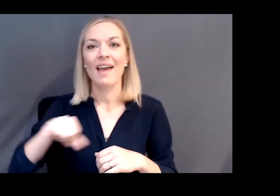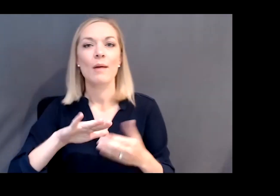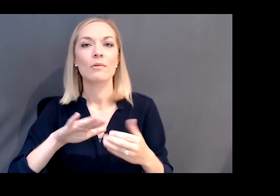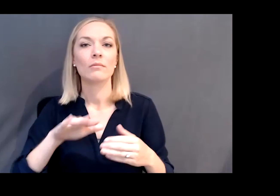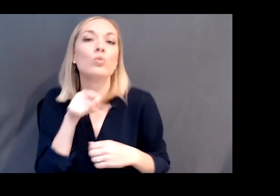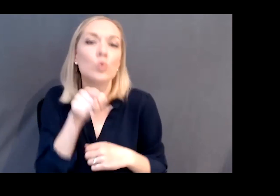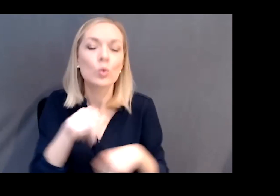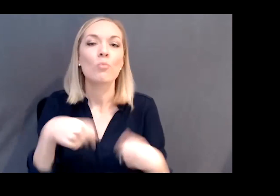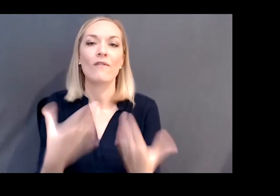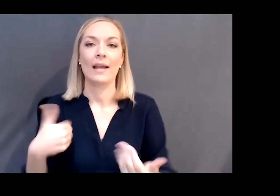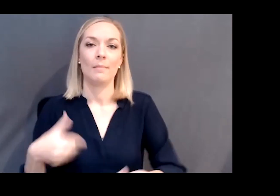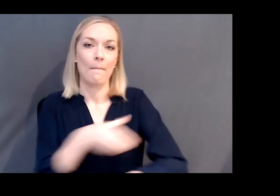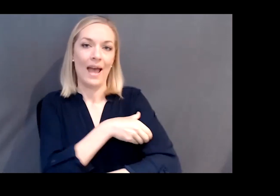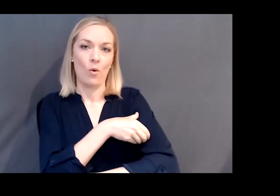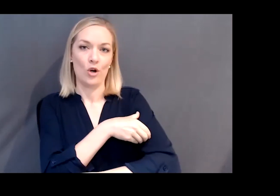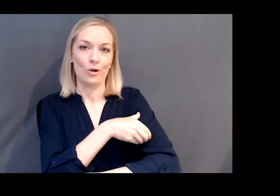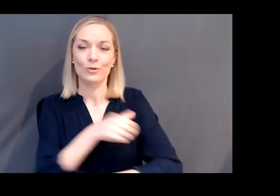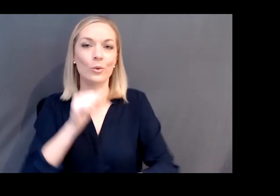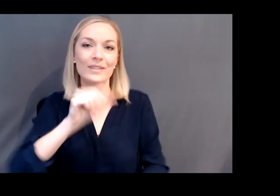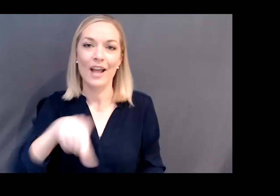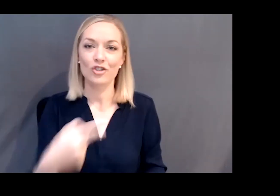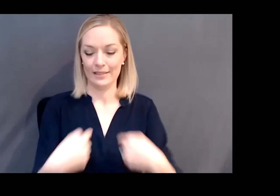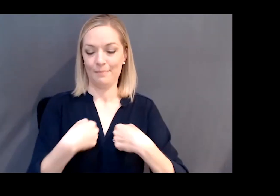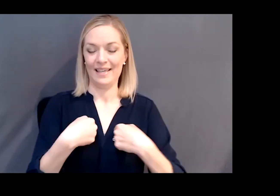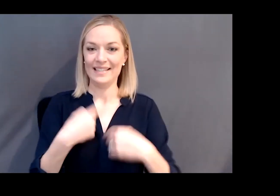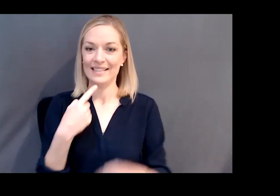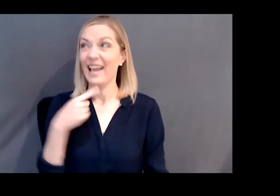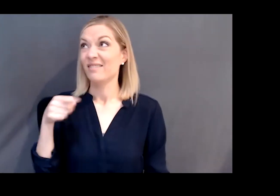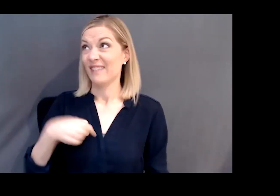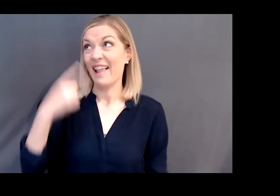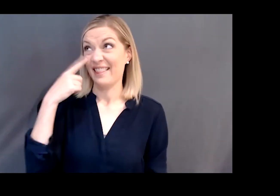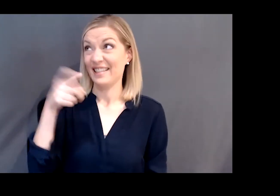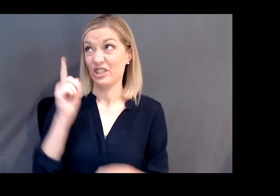NDC provided that empowerment so that it's not just me asking the administration and